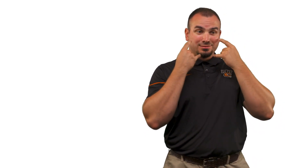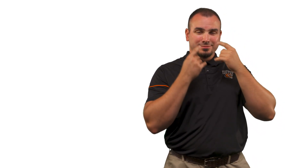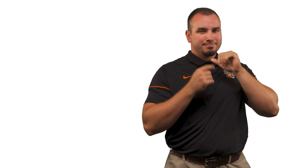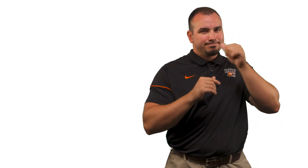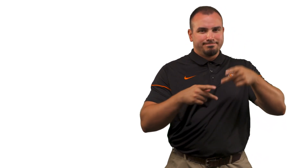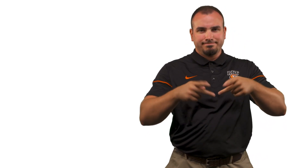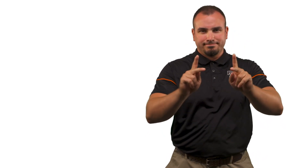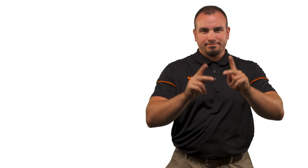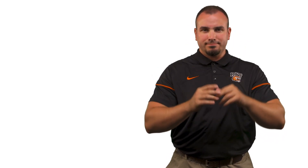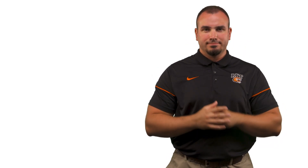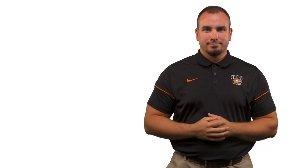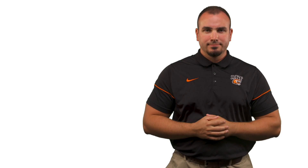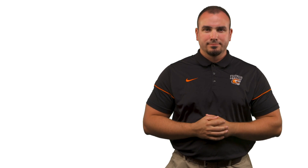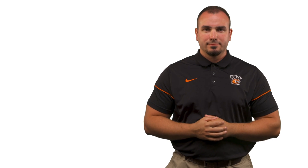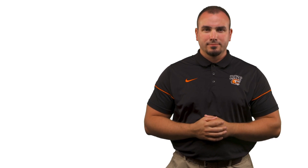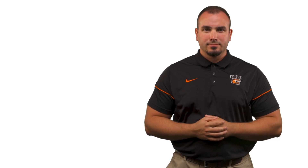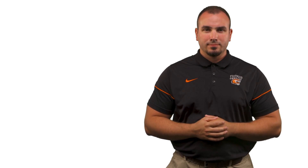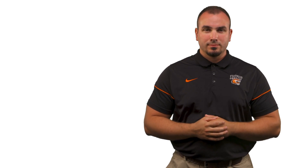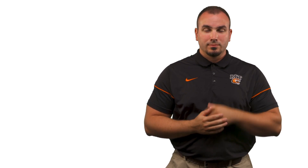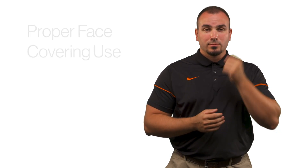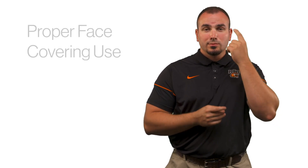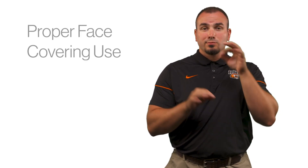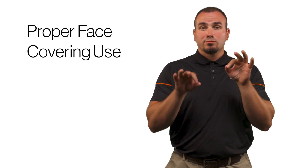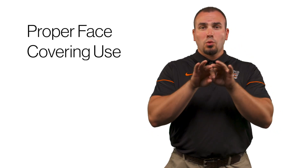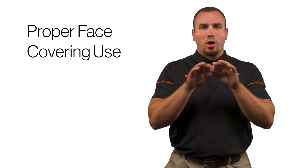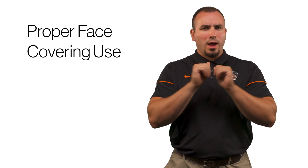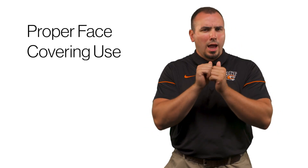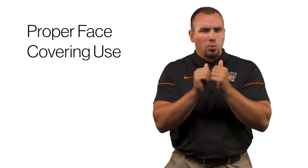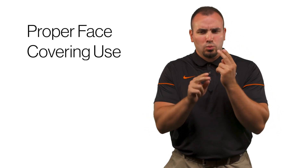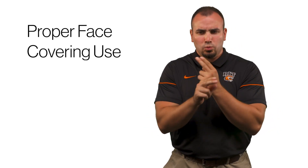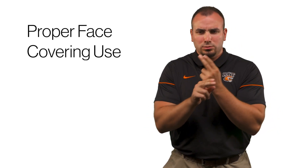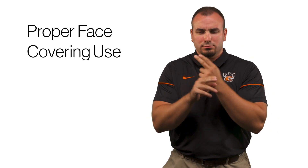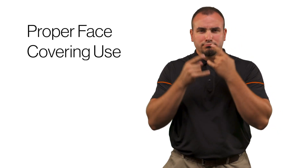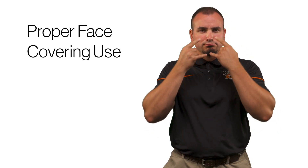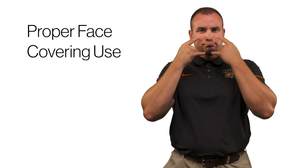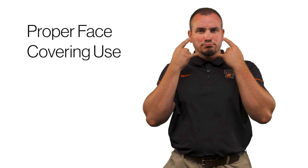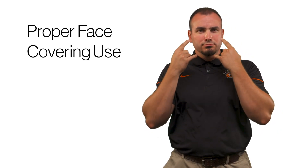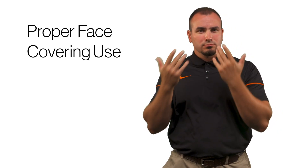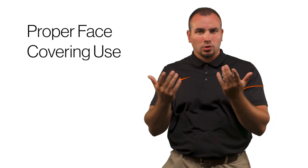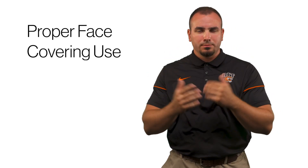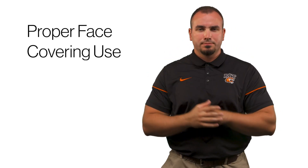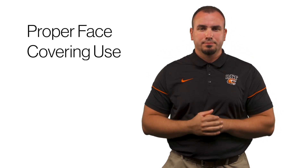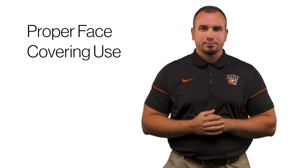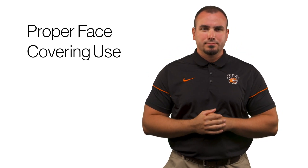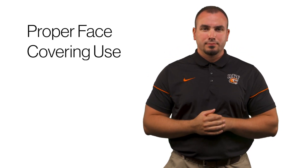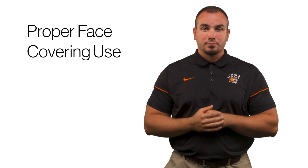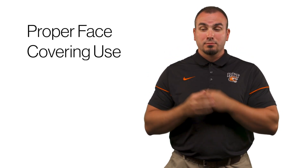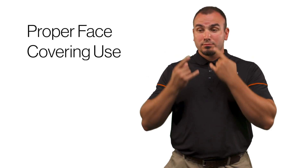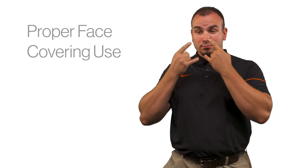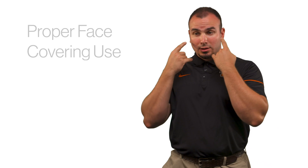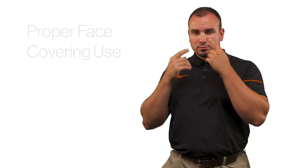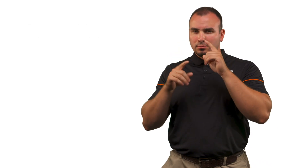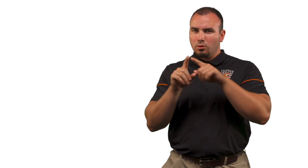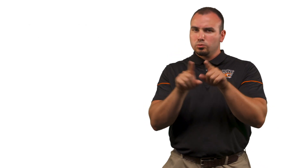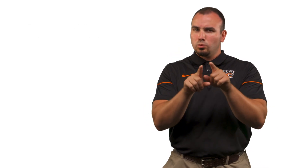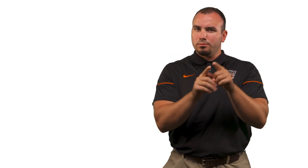Masks with valves are not approved. Proper Face Covering Use